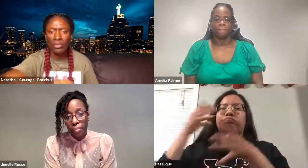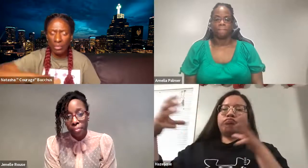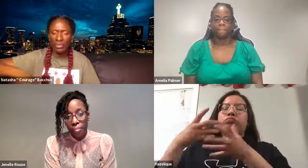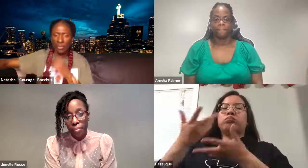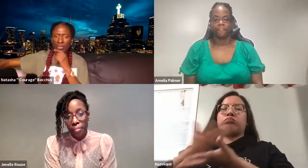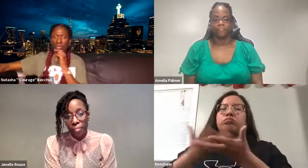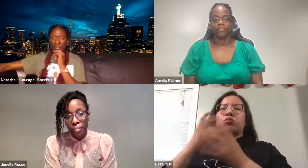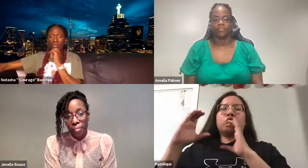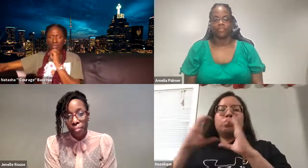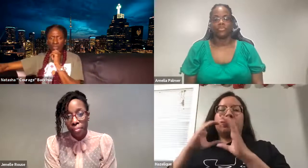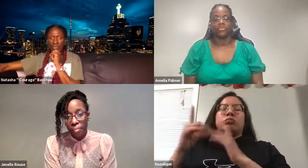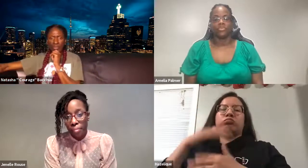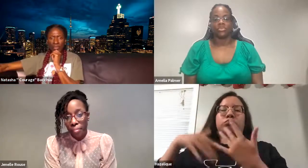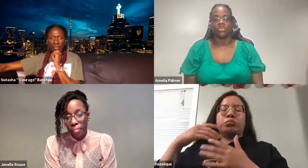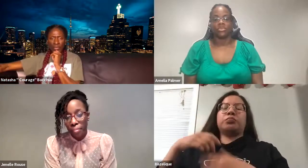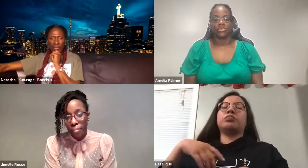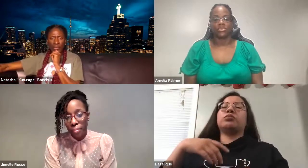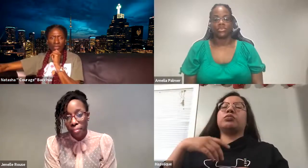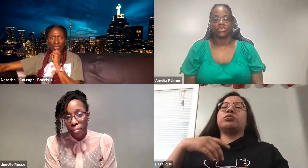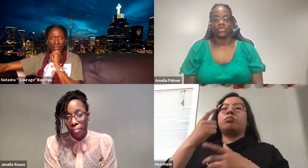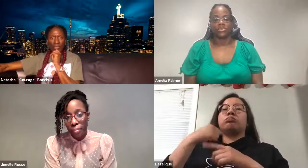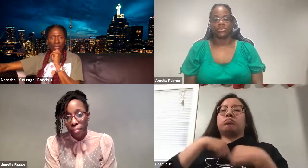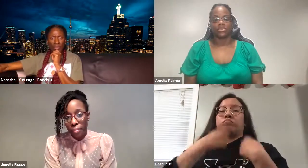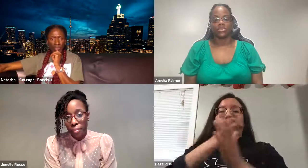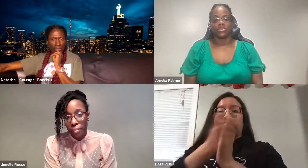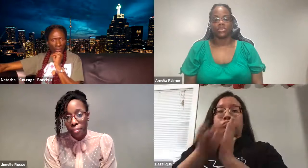and my people in my home and it's how we communicate with each other